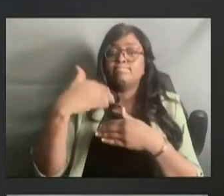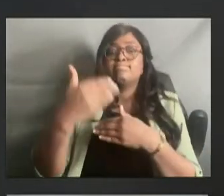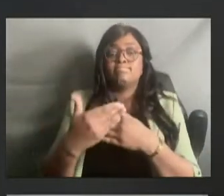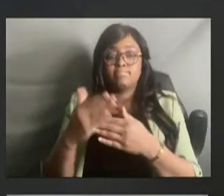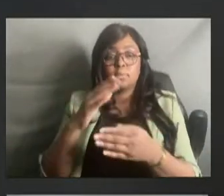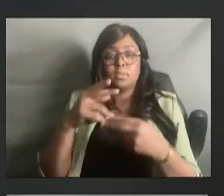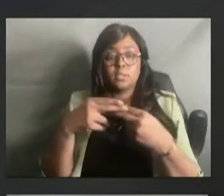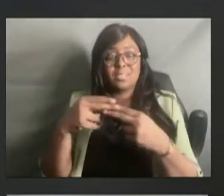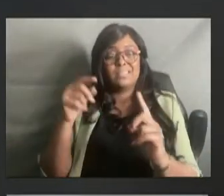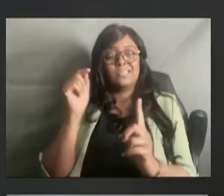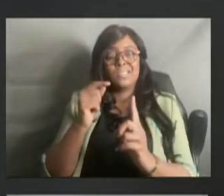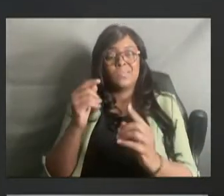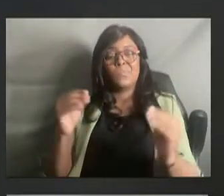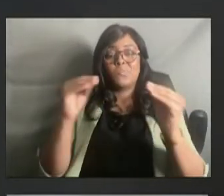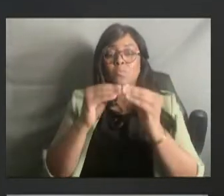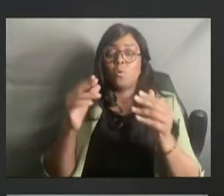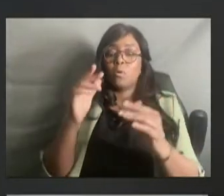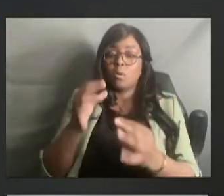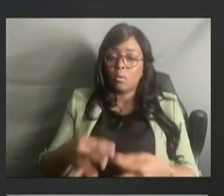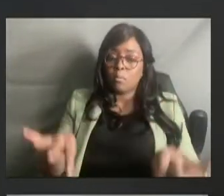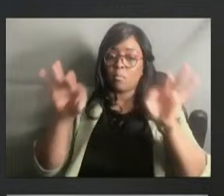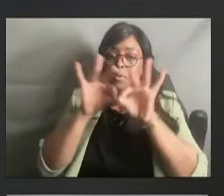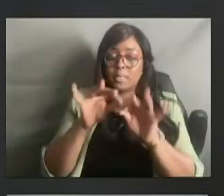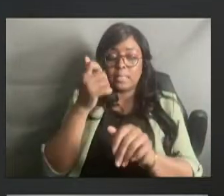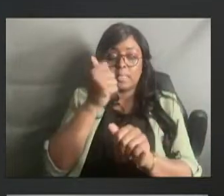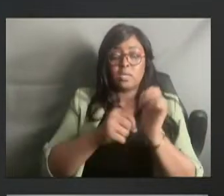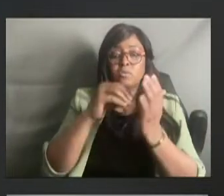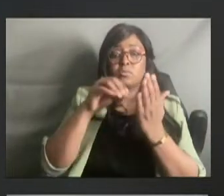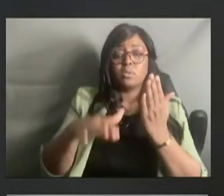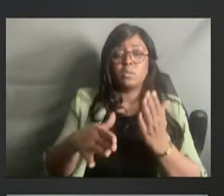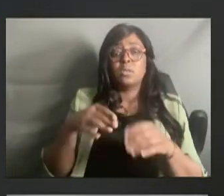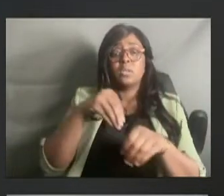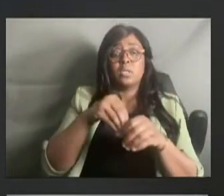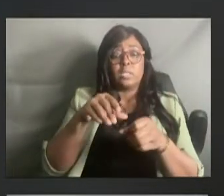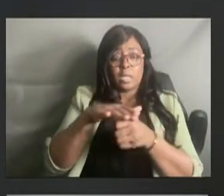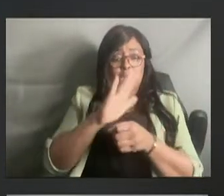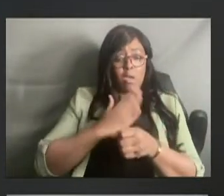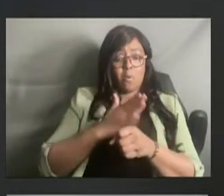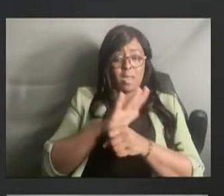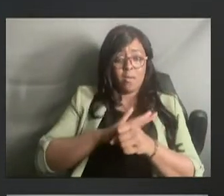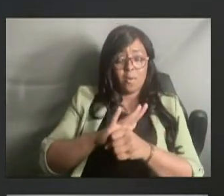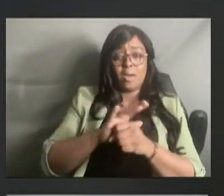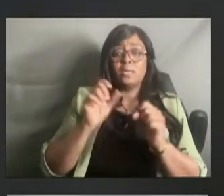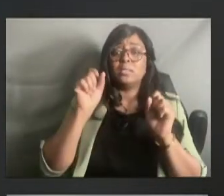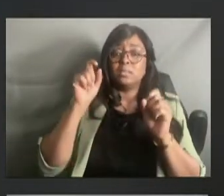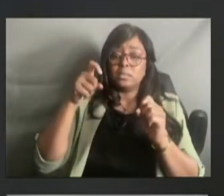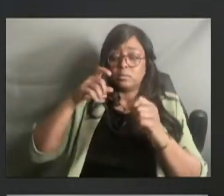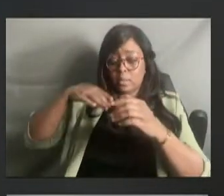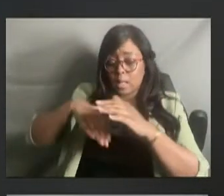behind. It is really important. Next slide. This is probably